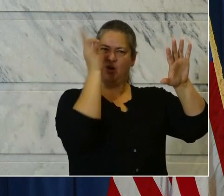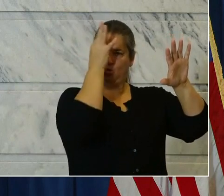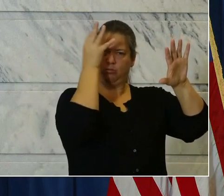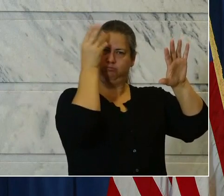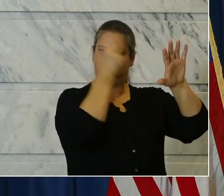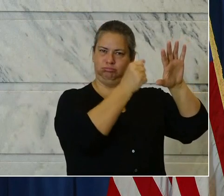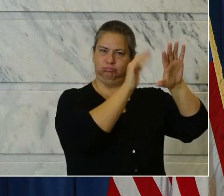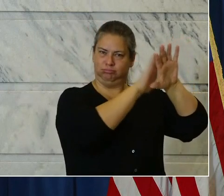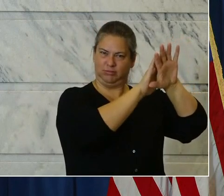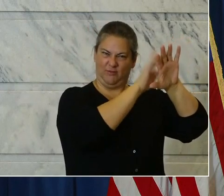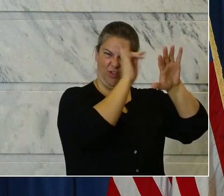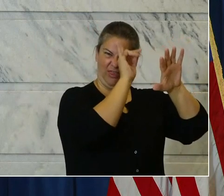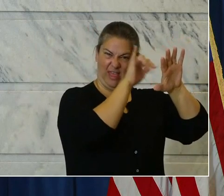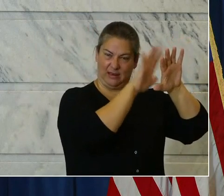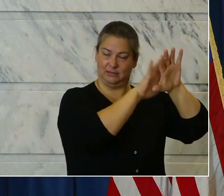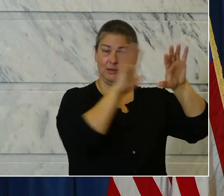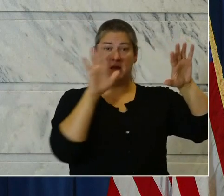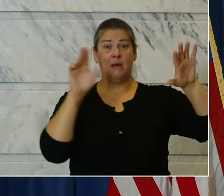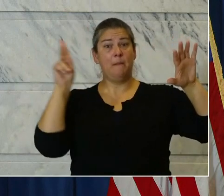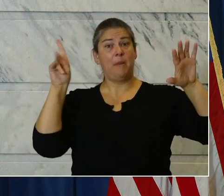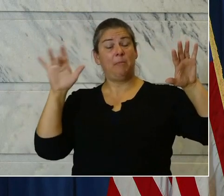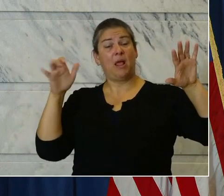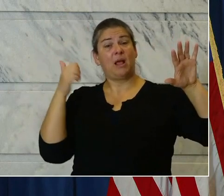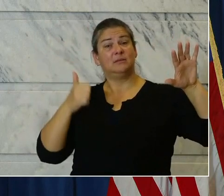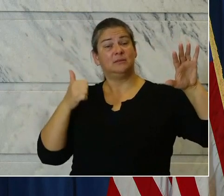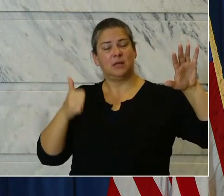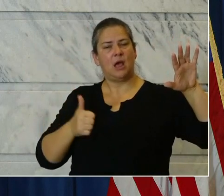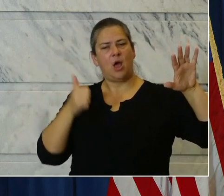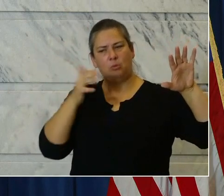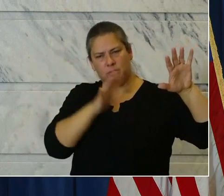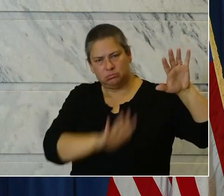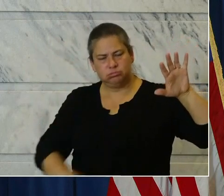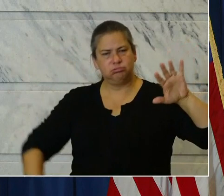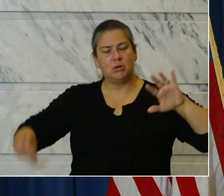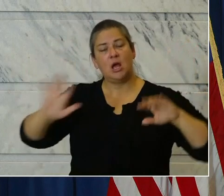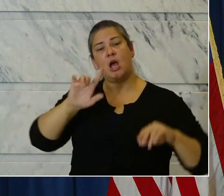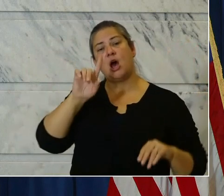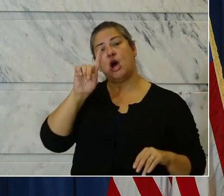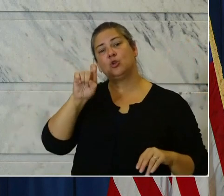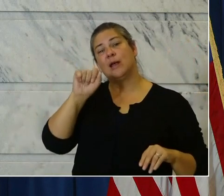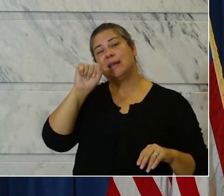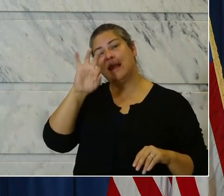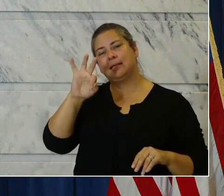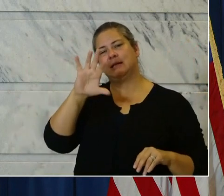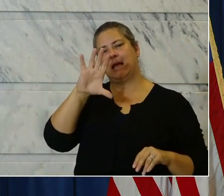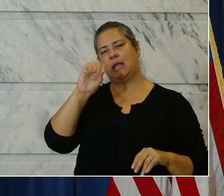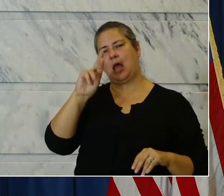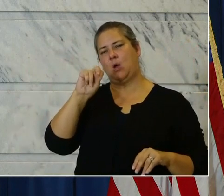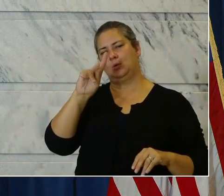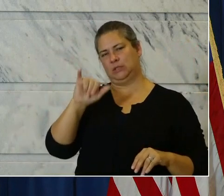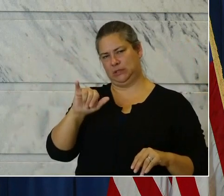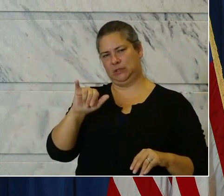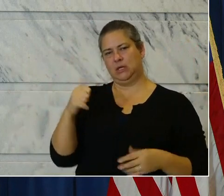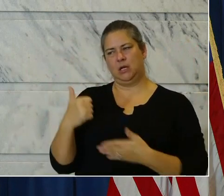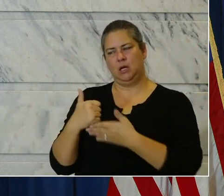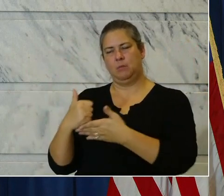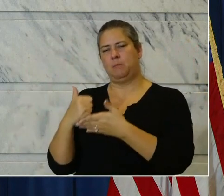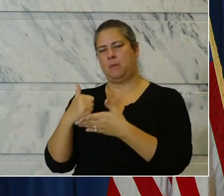HAS ITS OWN FEDERALLY FUNDED ADDICTION RELIEF INITIATIVE. THIS PUBLIC ASSISTANCE PROGRAM SERVES ELIGIBLE INDIVIDUALS AND